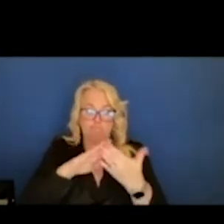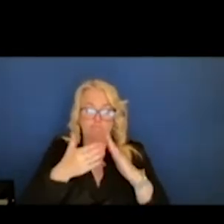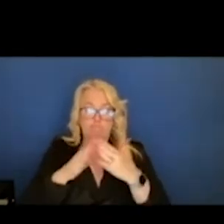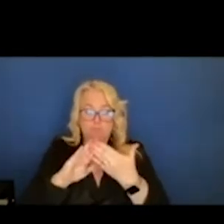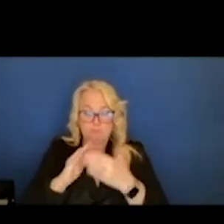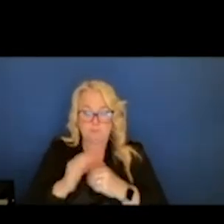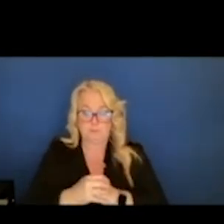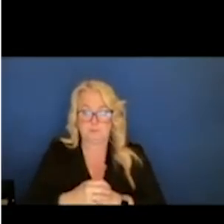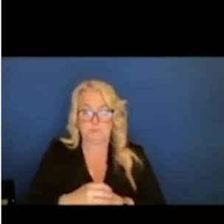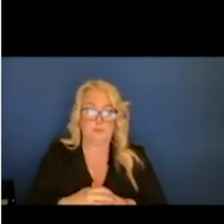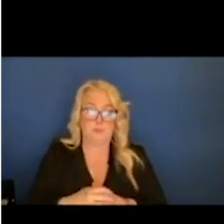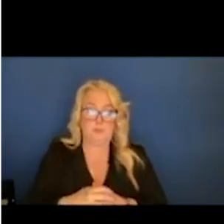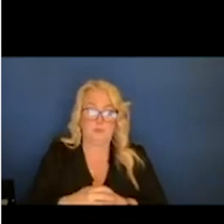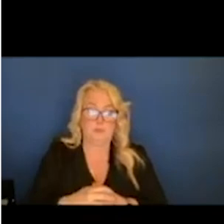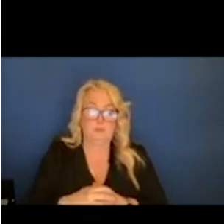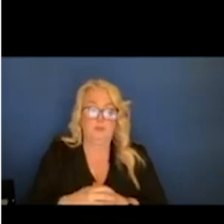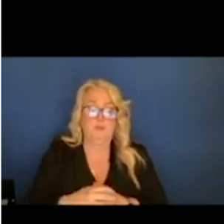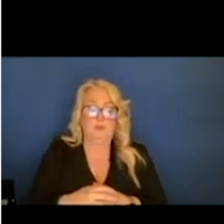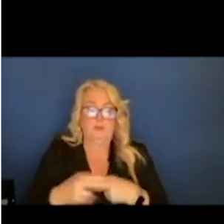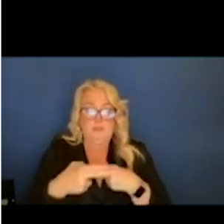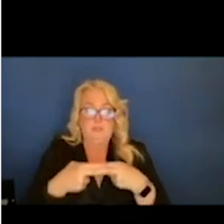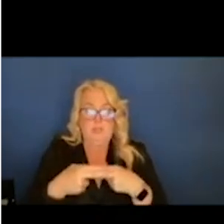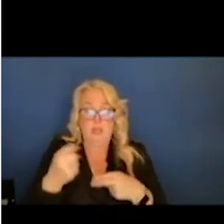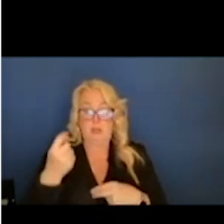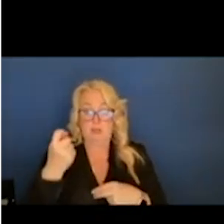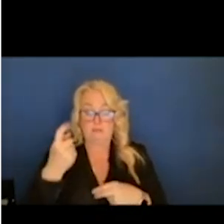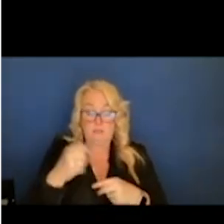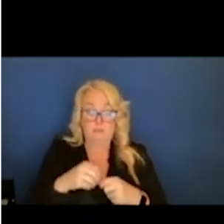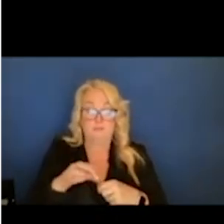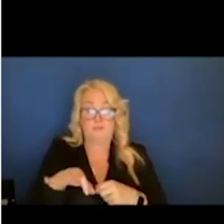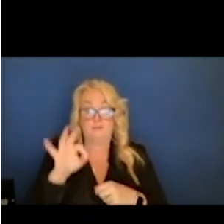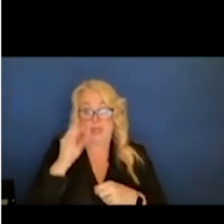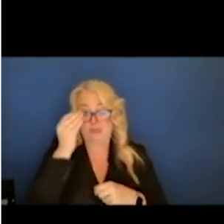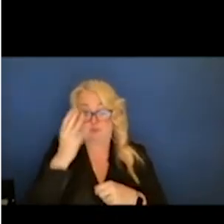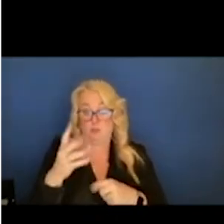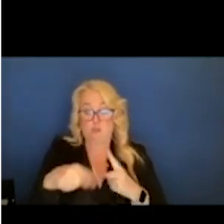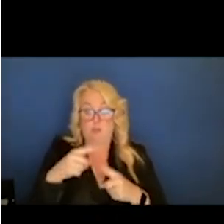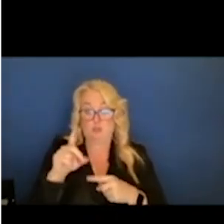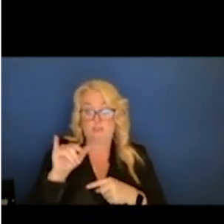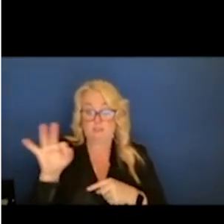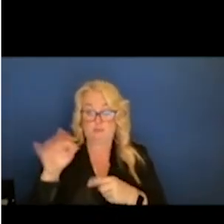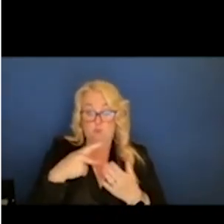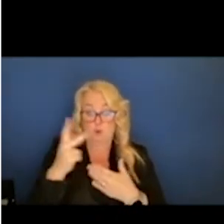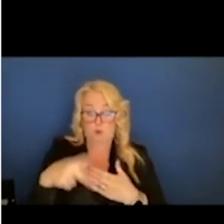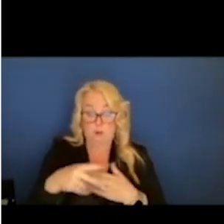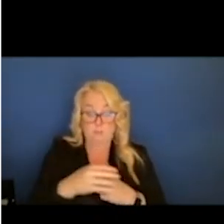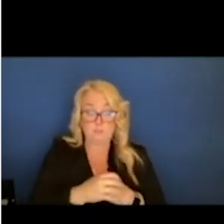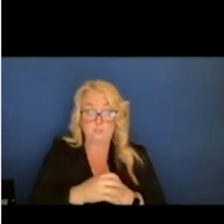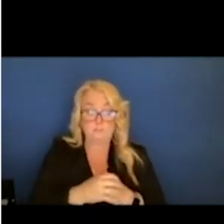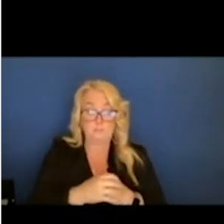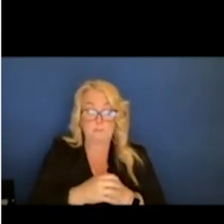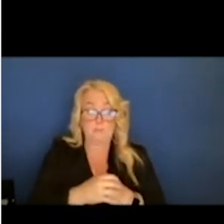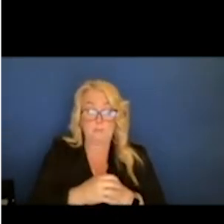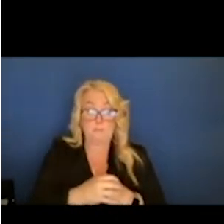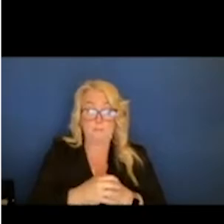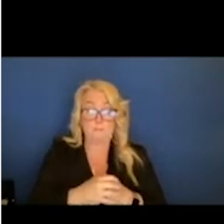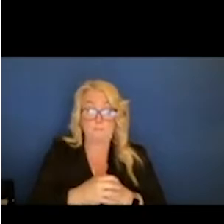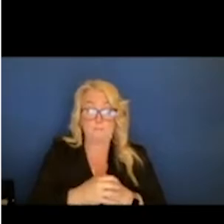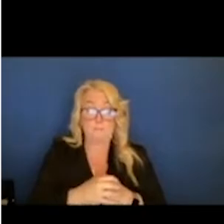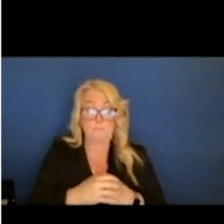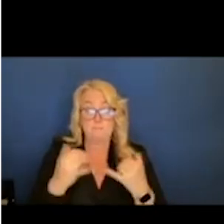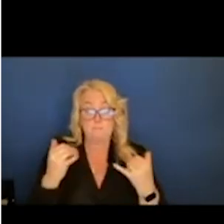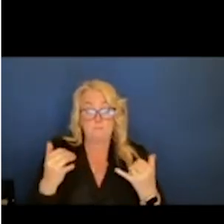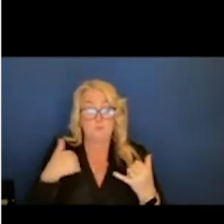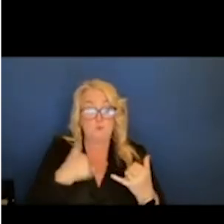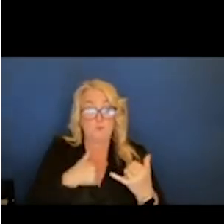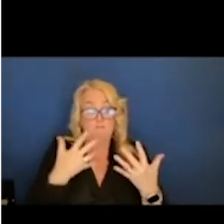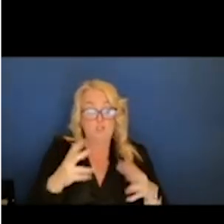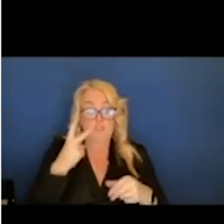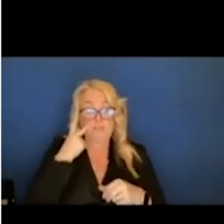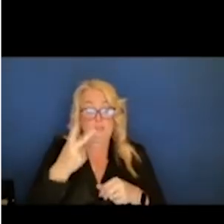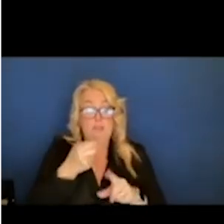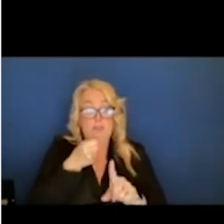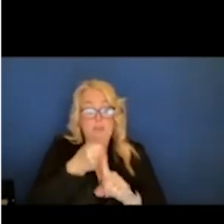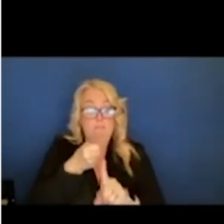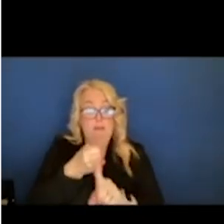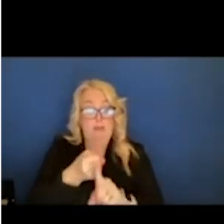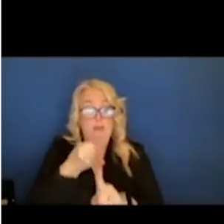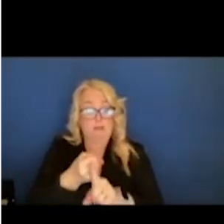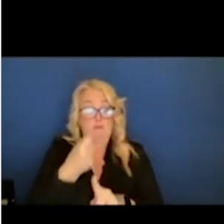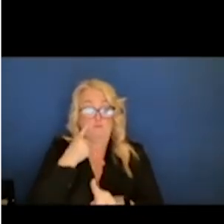Slide 11. Find information about DIF program. Now that we've seen the impact these programs